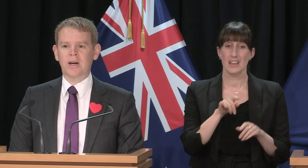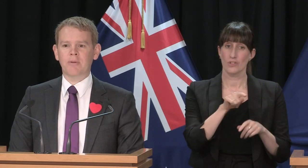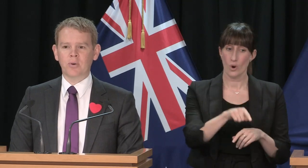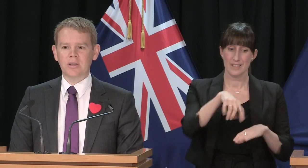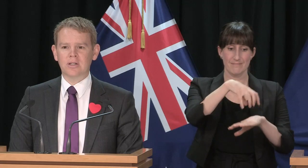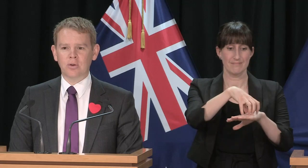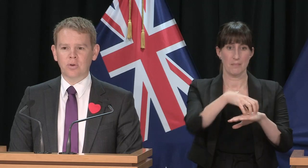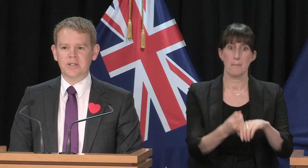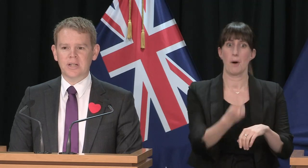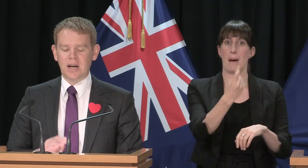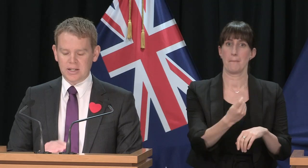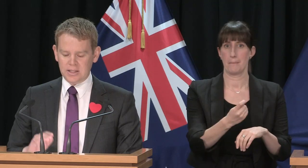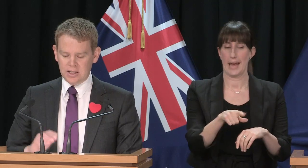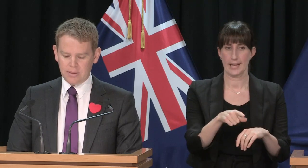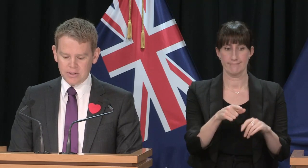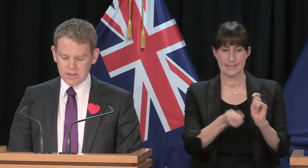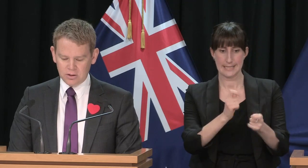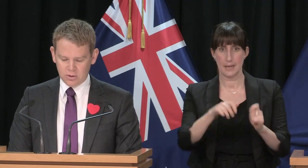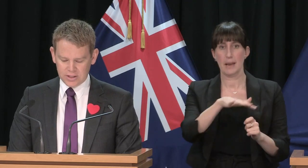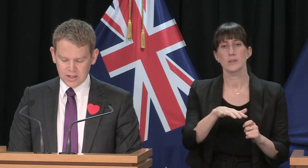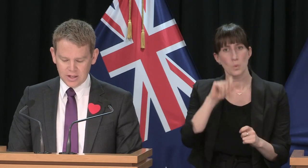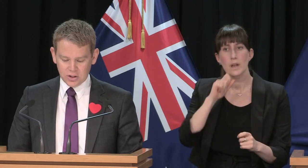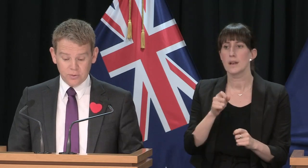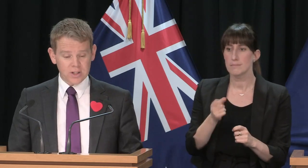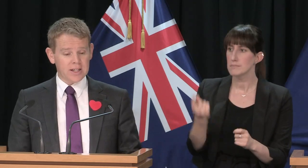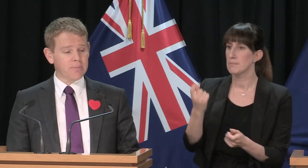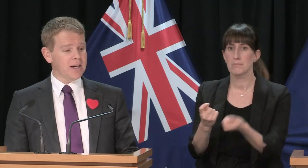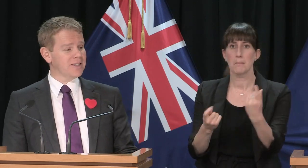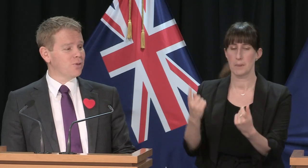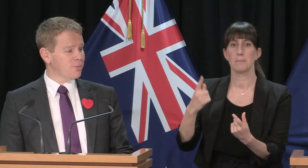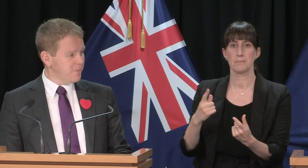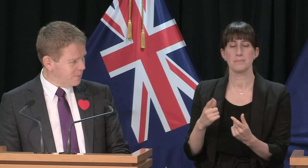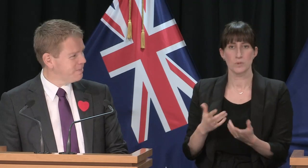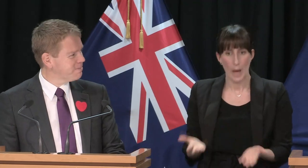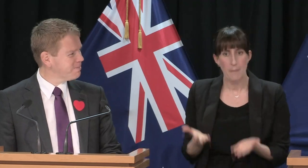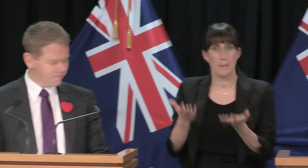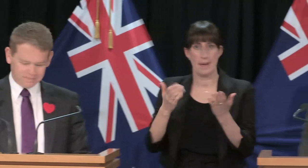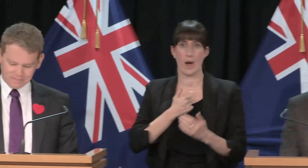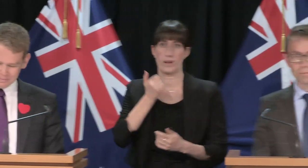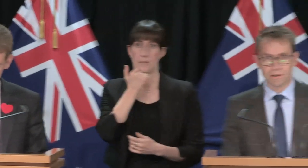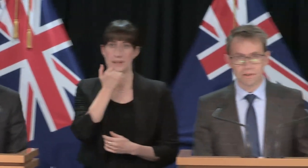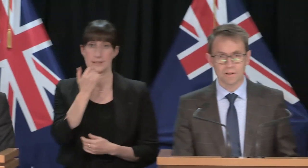happen. We are intending to use those pop upclinics -- pop-up clinics more in the